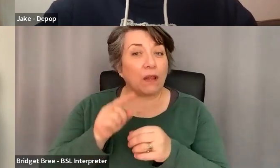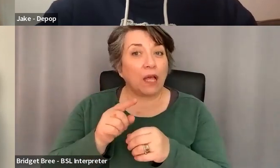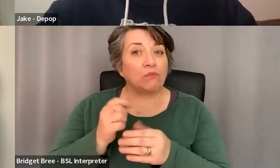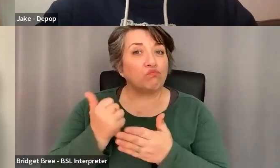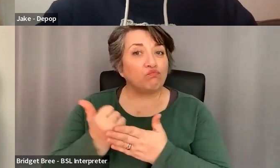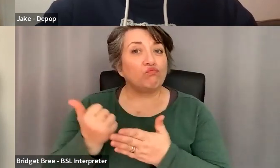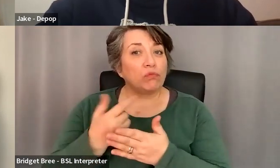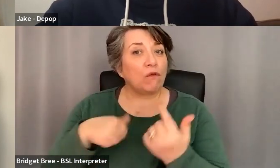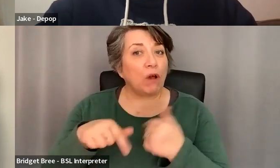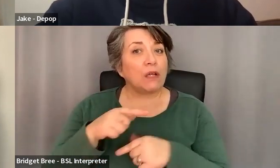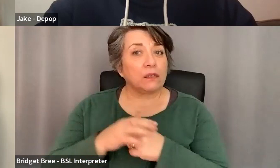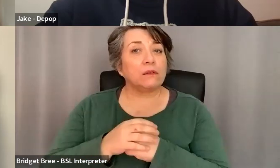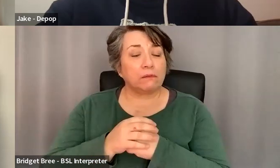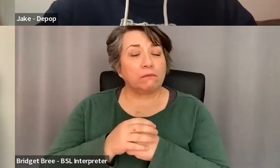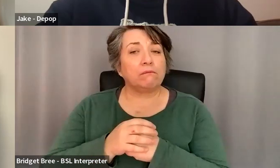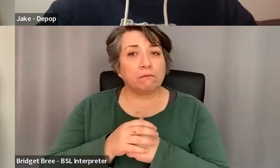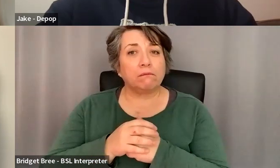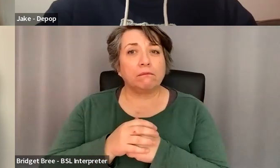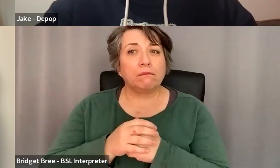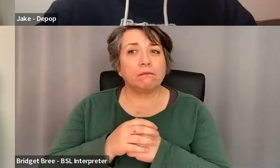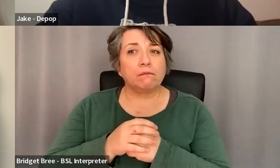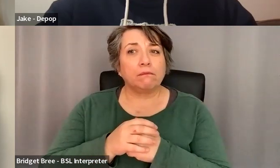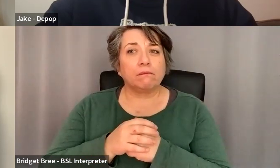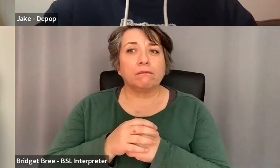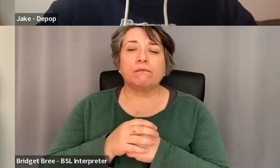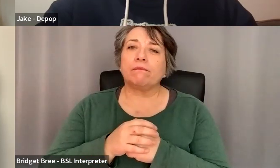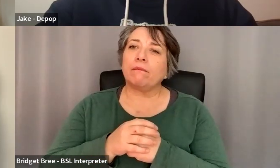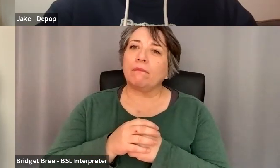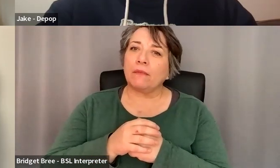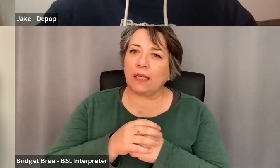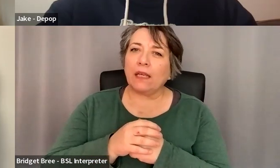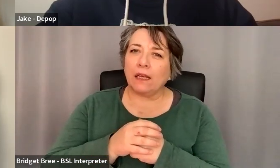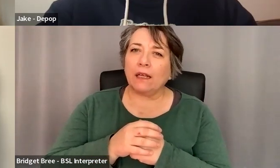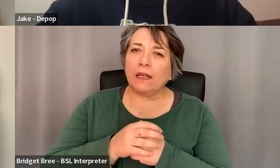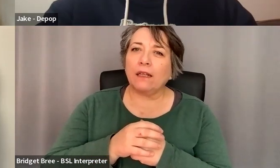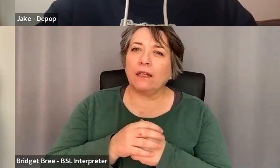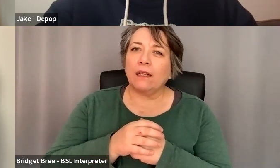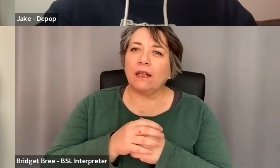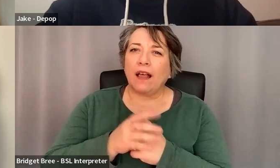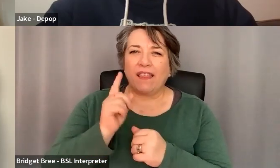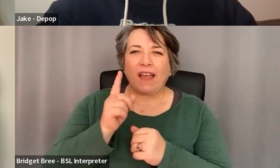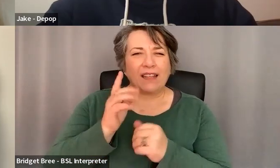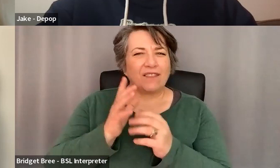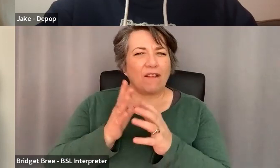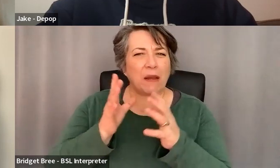You know it's really great for us to see. Yeah, cause I know that's a from what you said in your interests. You know, it's great for us to see. That's a big part of it. What you guys do?